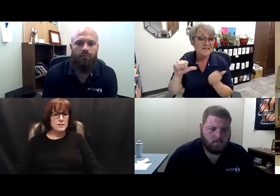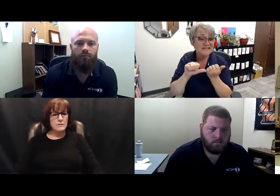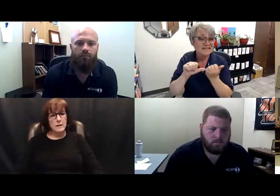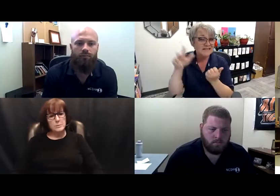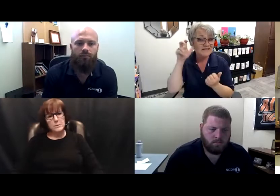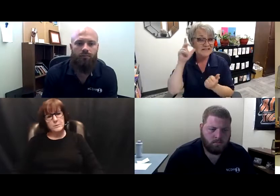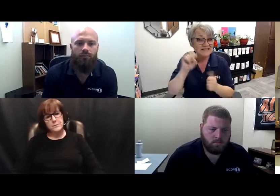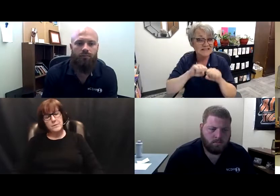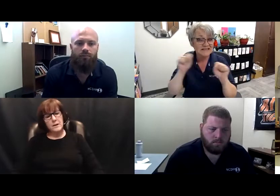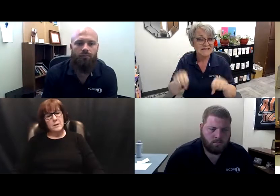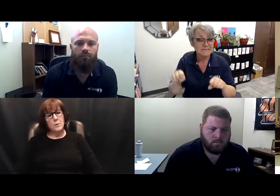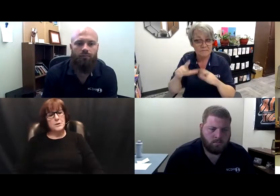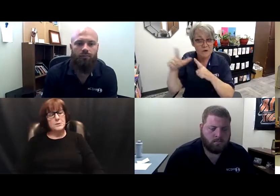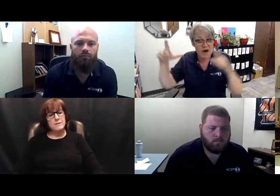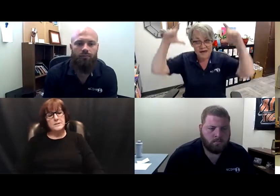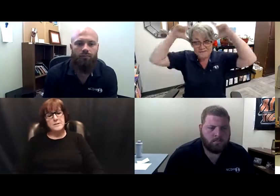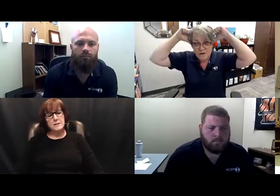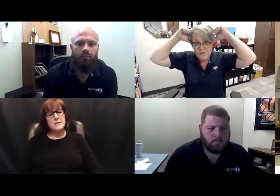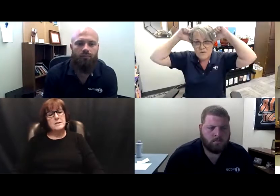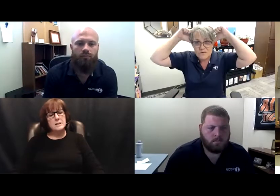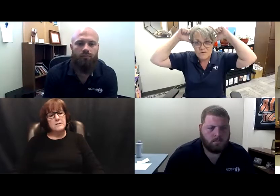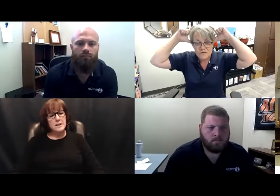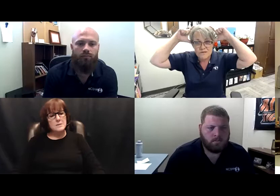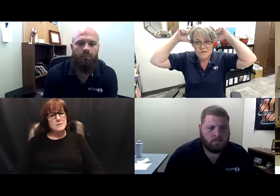available. We also have assisted listening devices